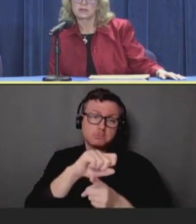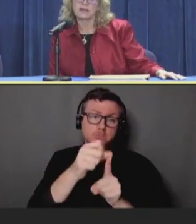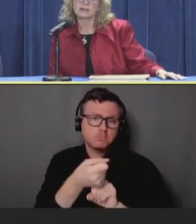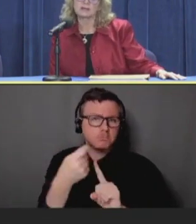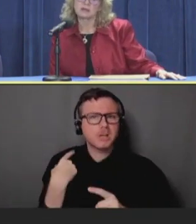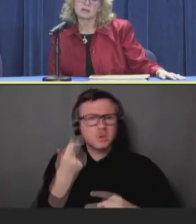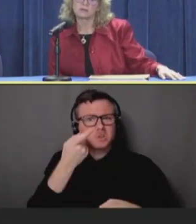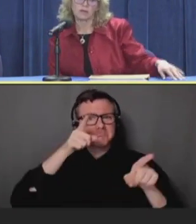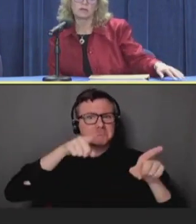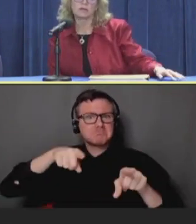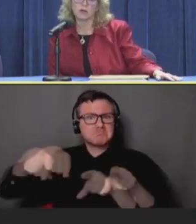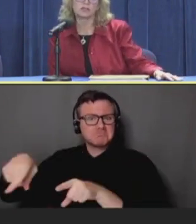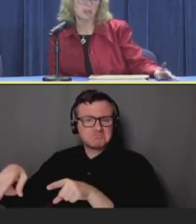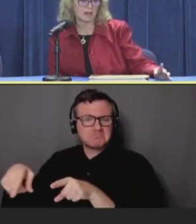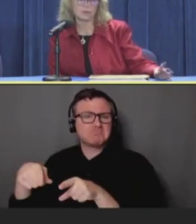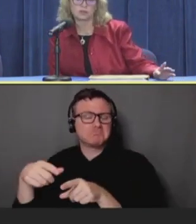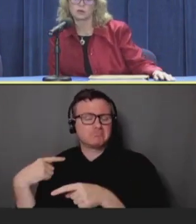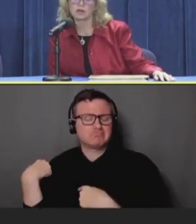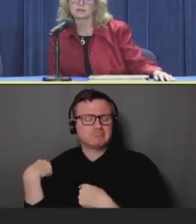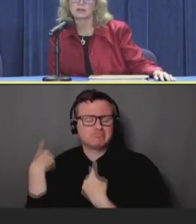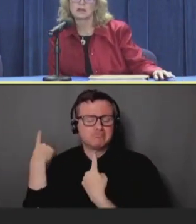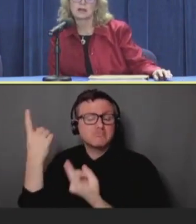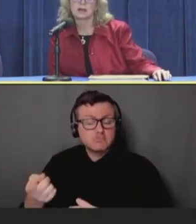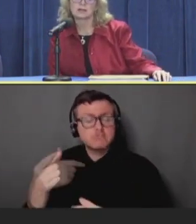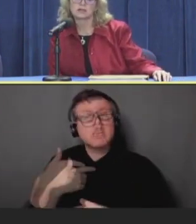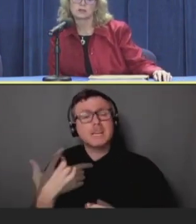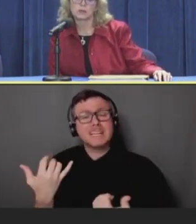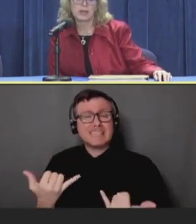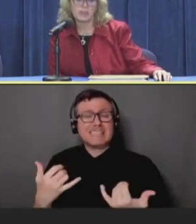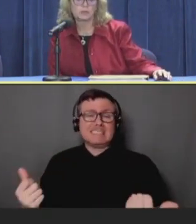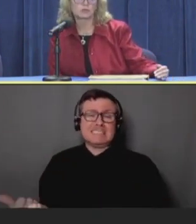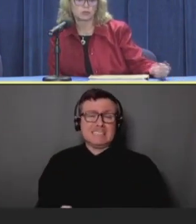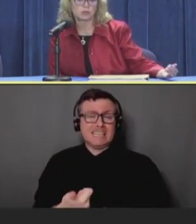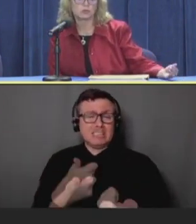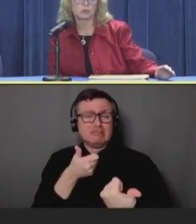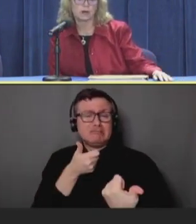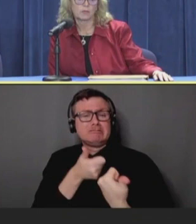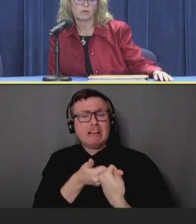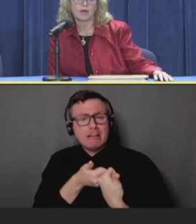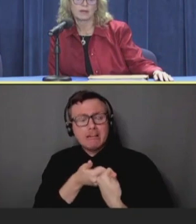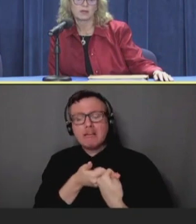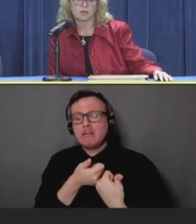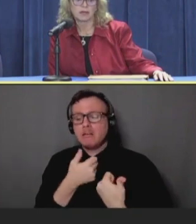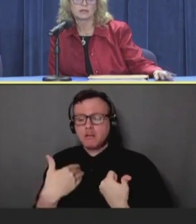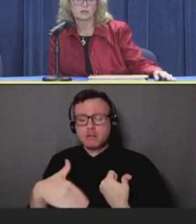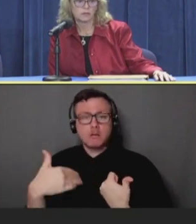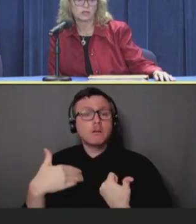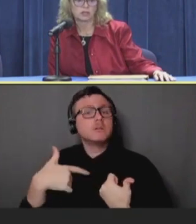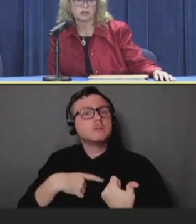And it's a very large challenge for us to be able to provide the correct information